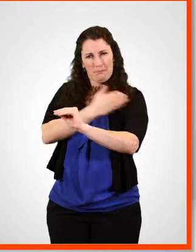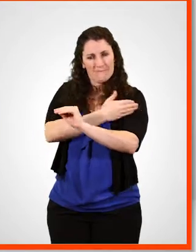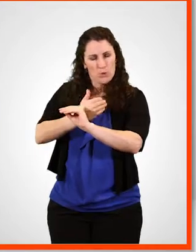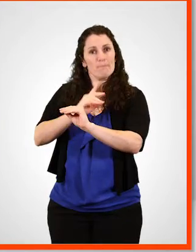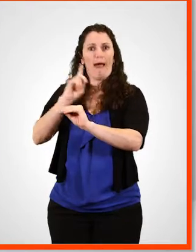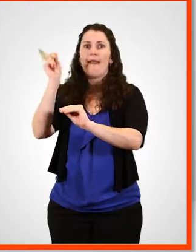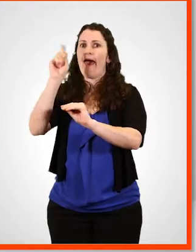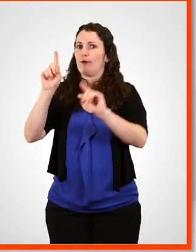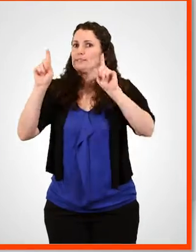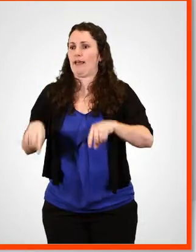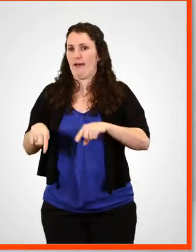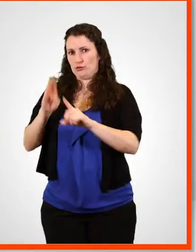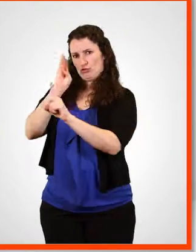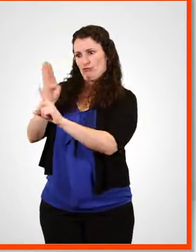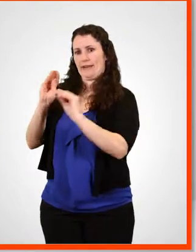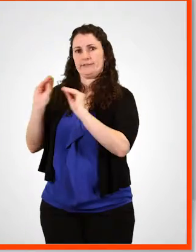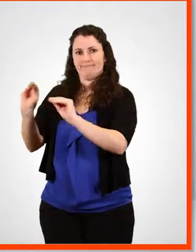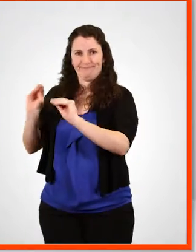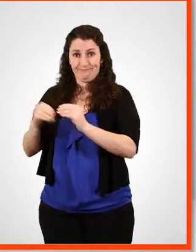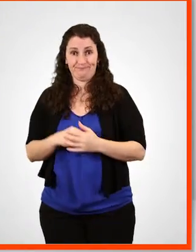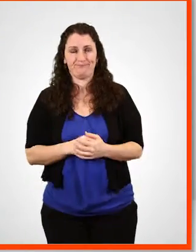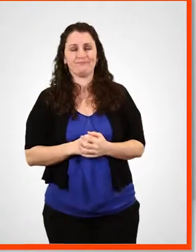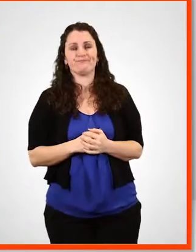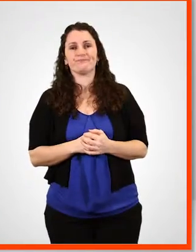This is the stage, and it really is in some sense